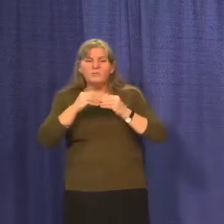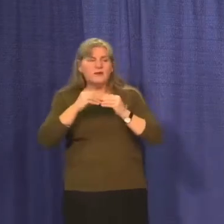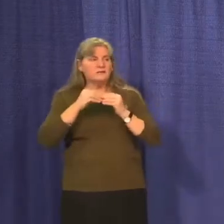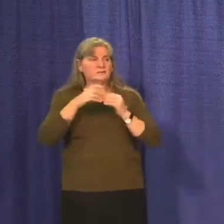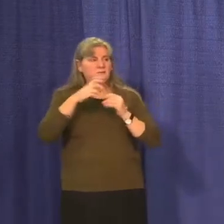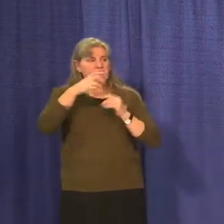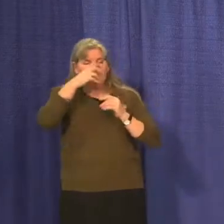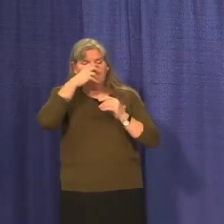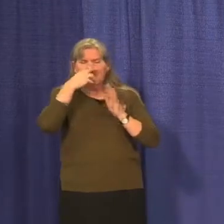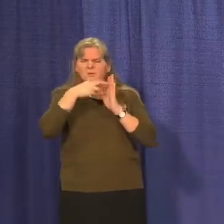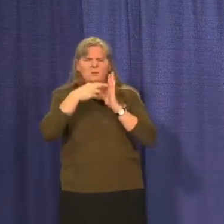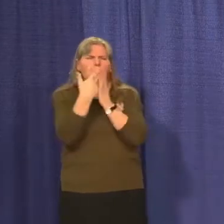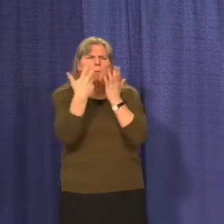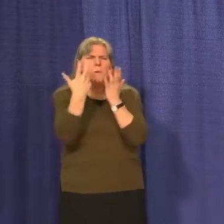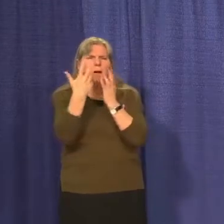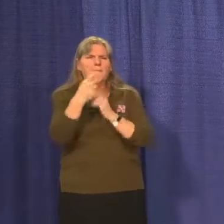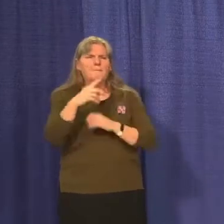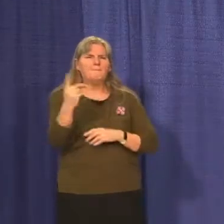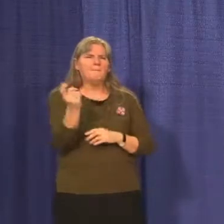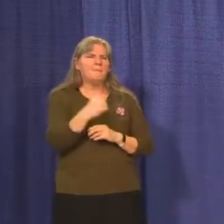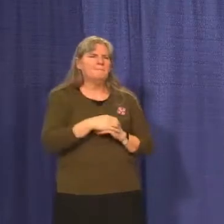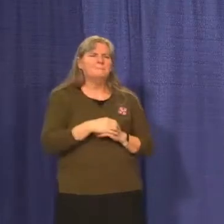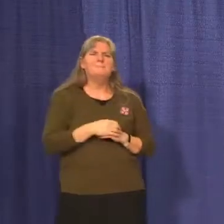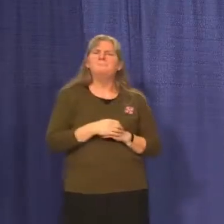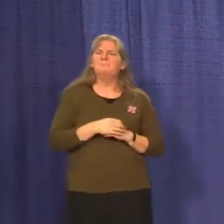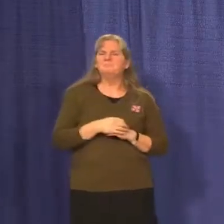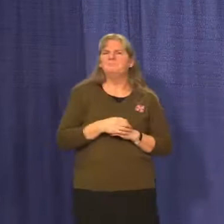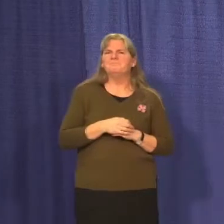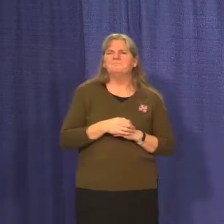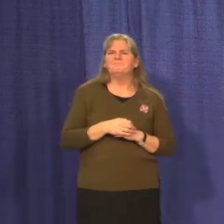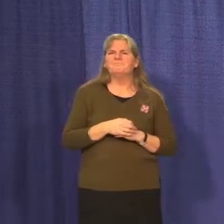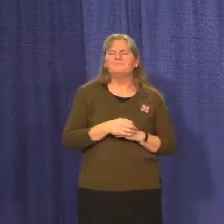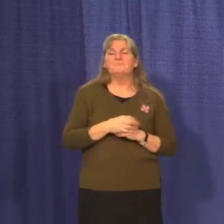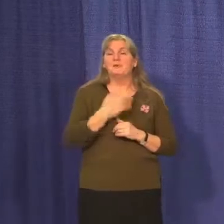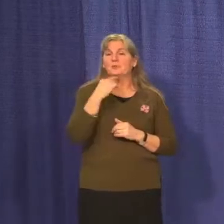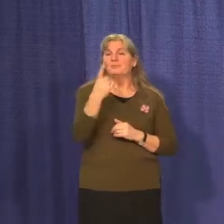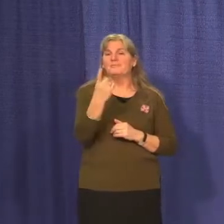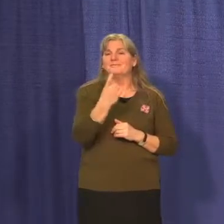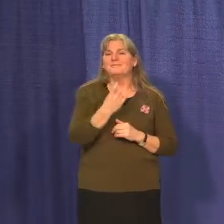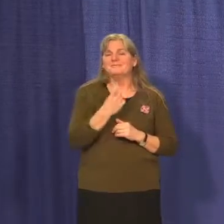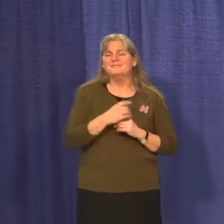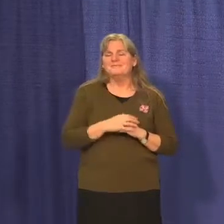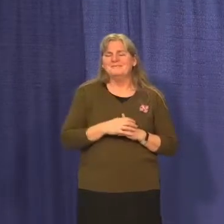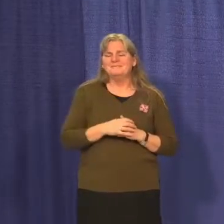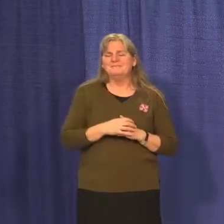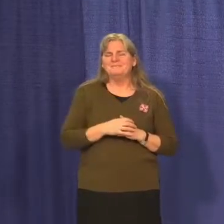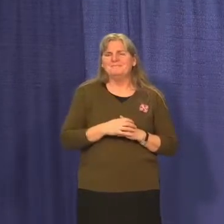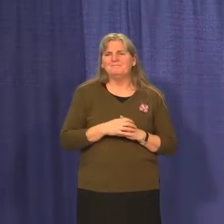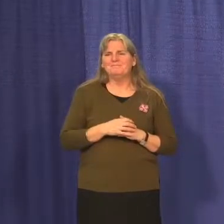restrictions? Yeah... These are good questions.